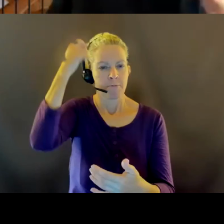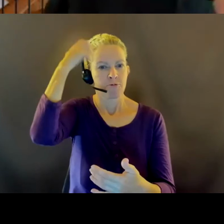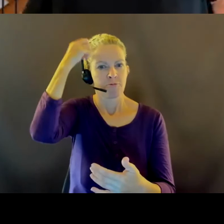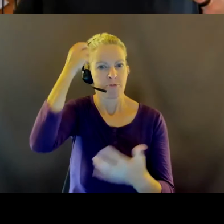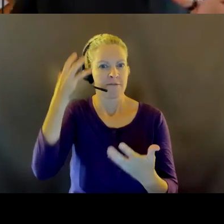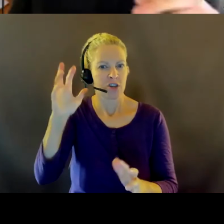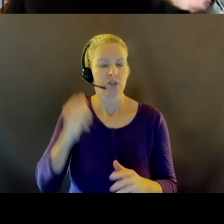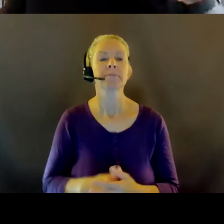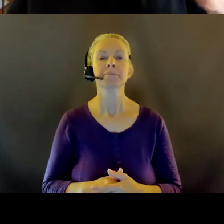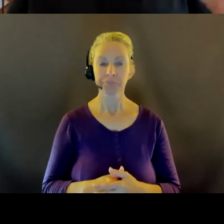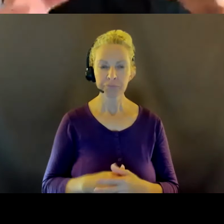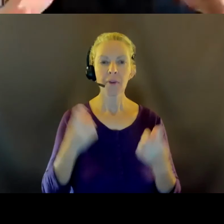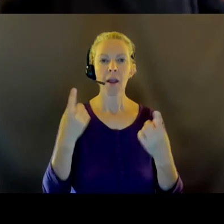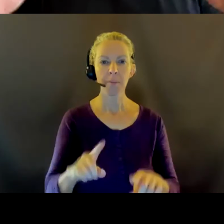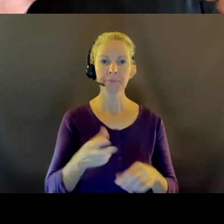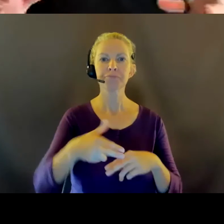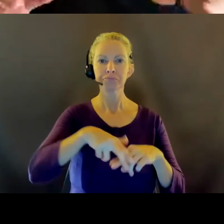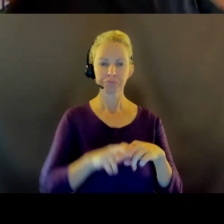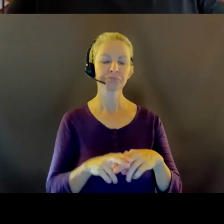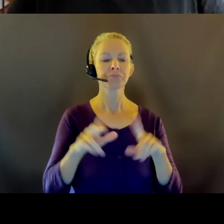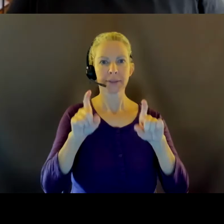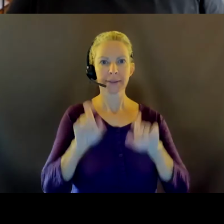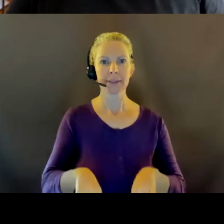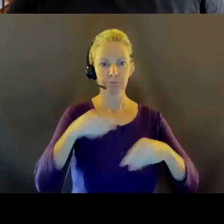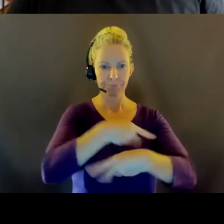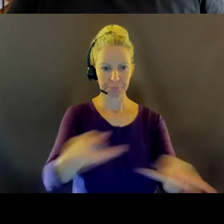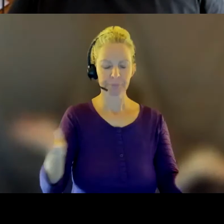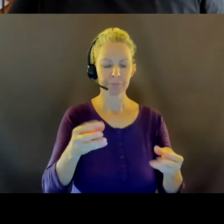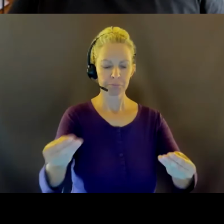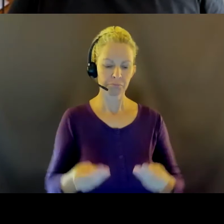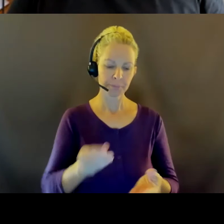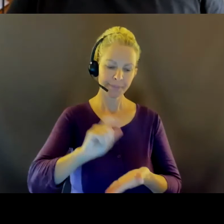So we go through that test. We go through everything.